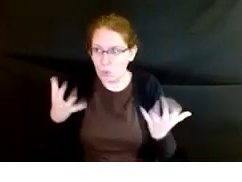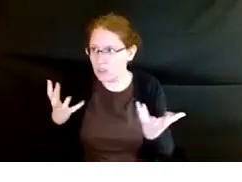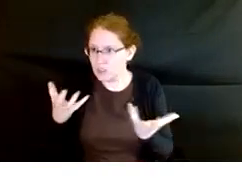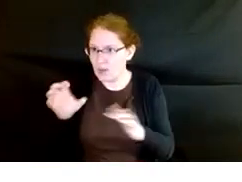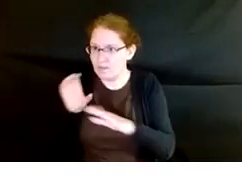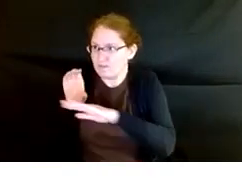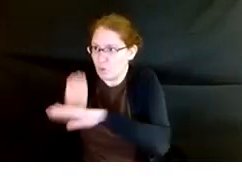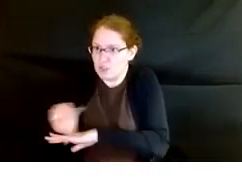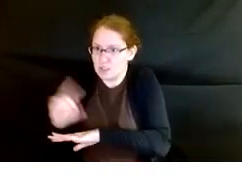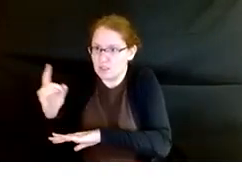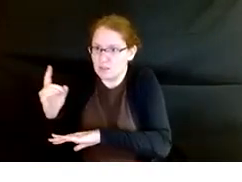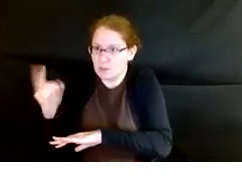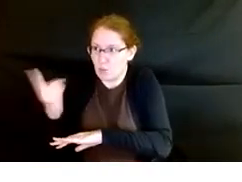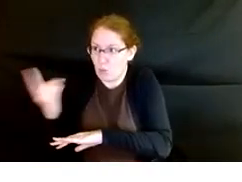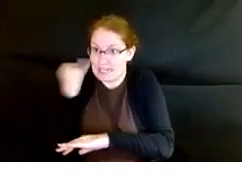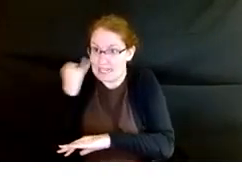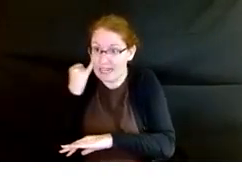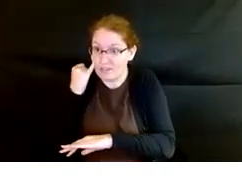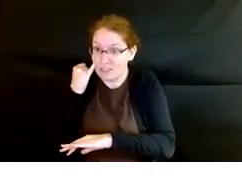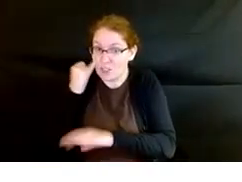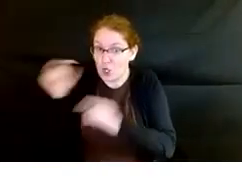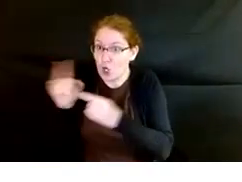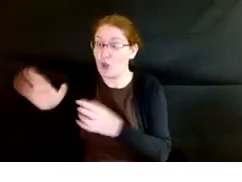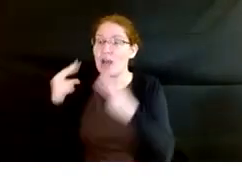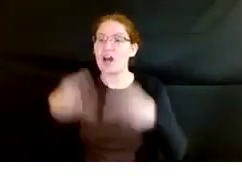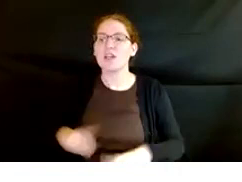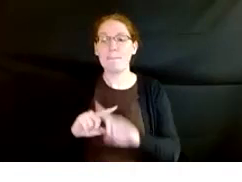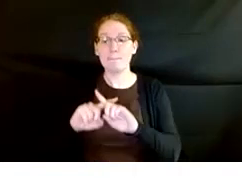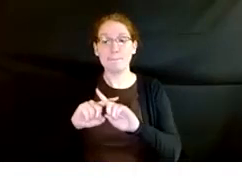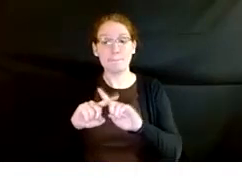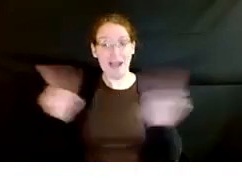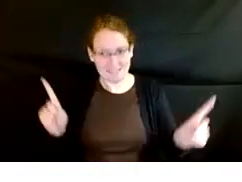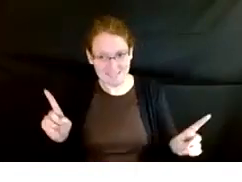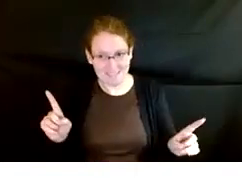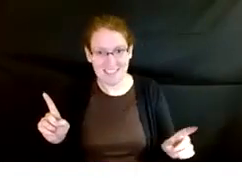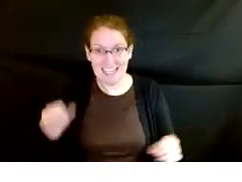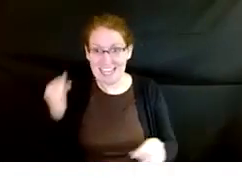wear a mask if it's going to harm their health, however uh if you're a person with a disability,